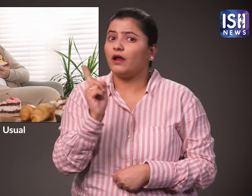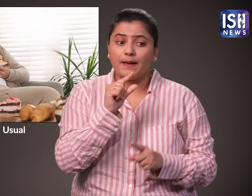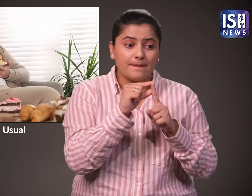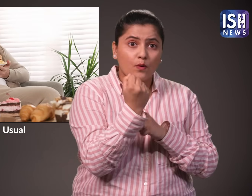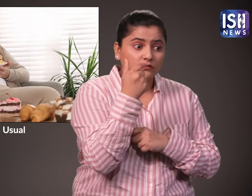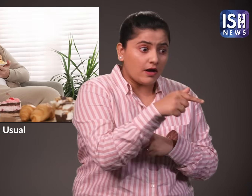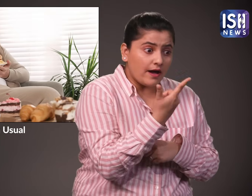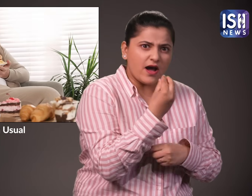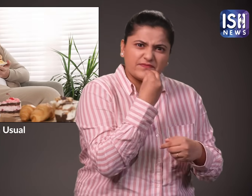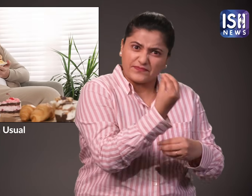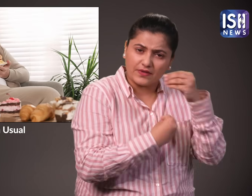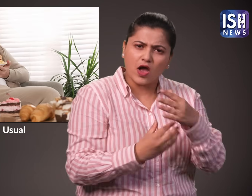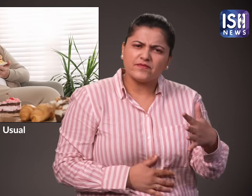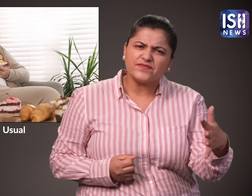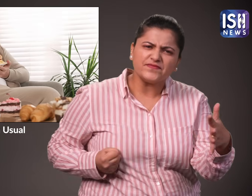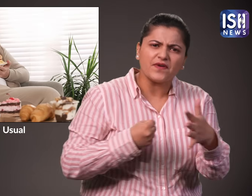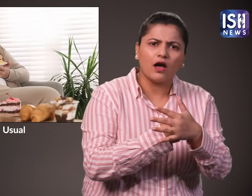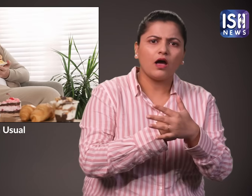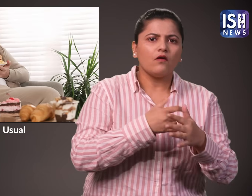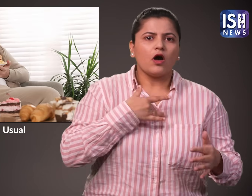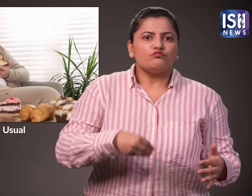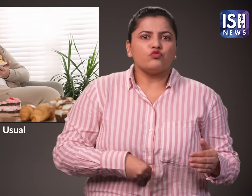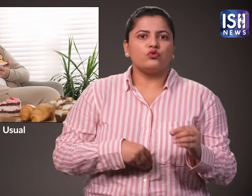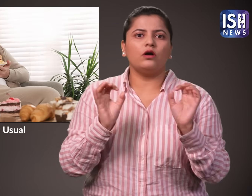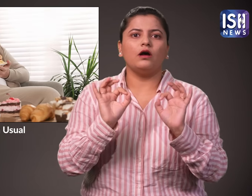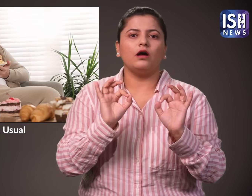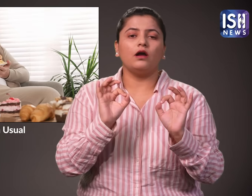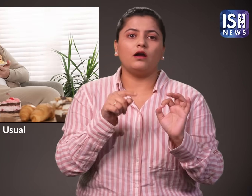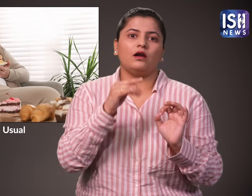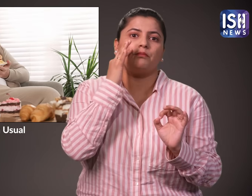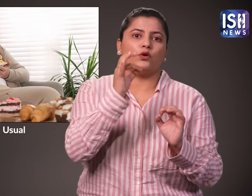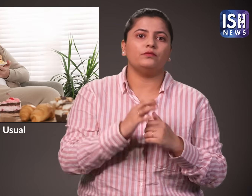Protein makes you feel full. Therefore, it's essential.